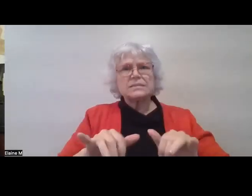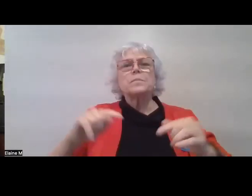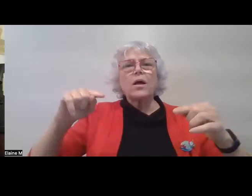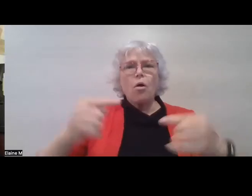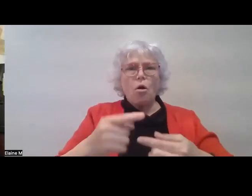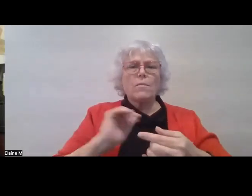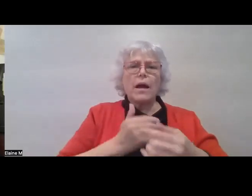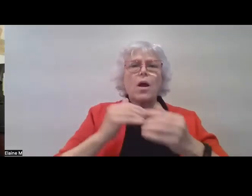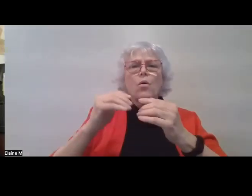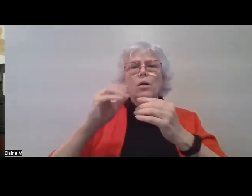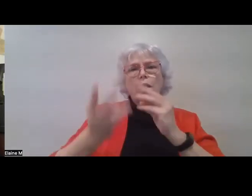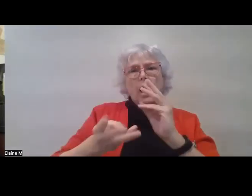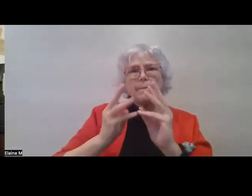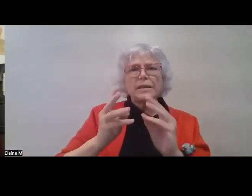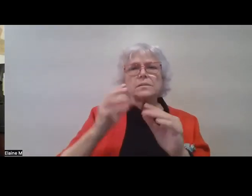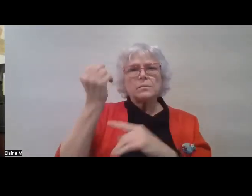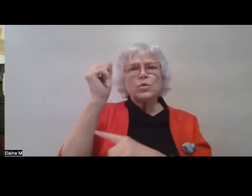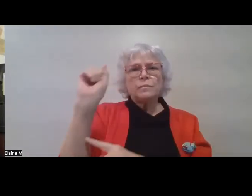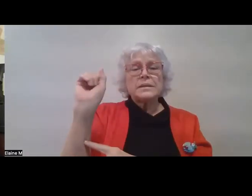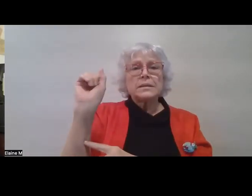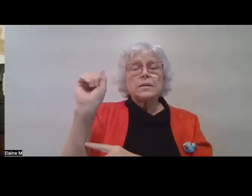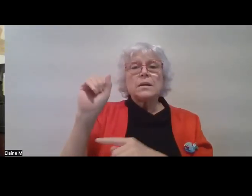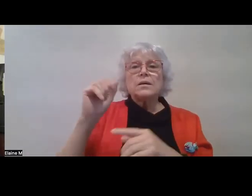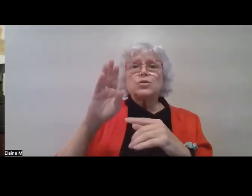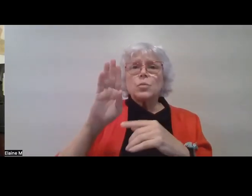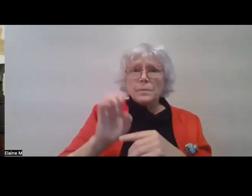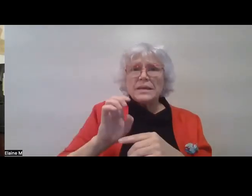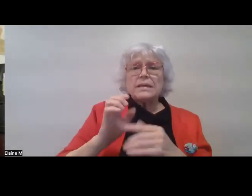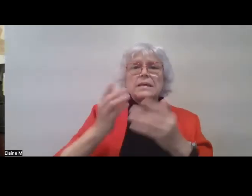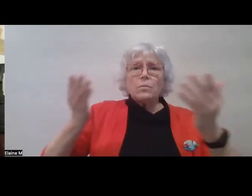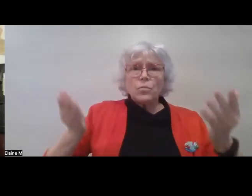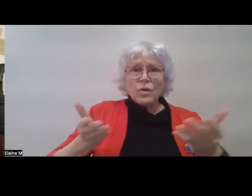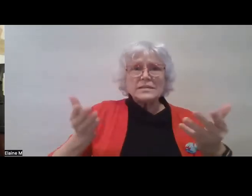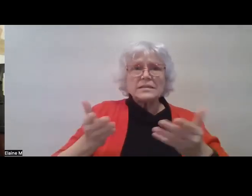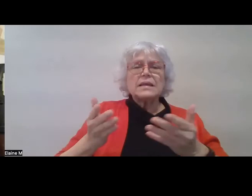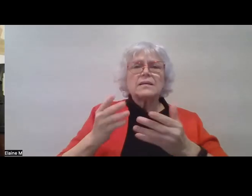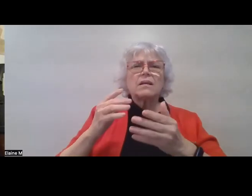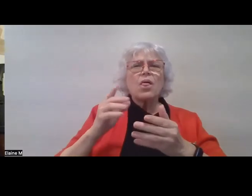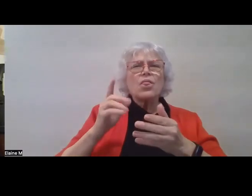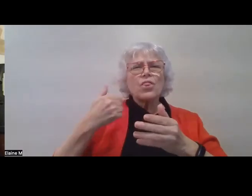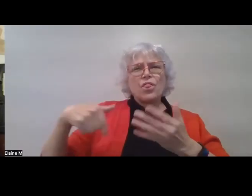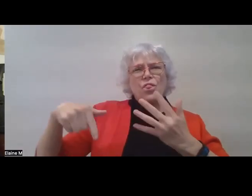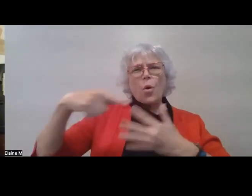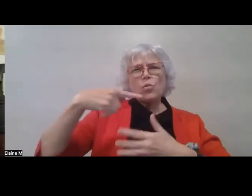Simply being present for those of us who are more marginalized, that will never be enough.